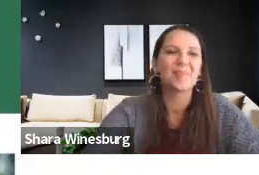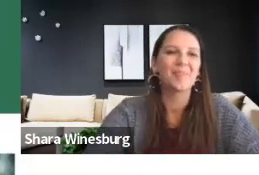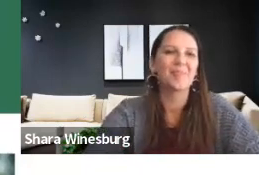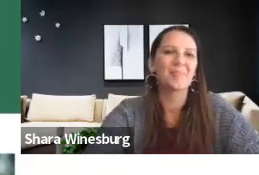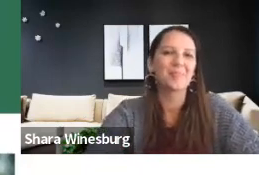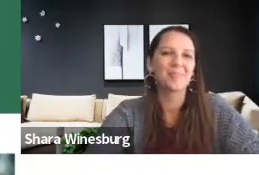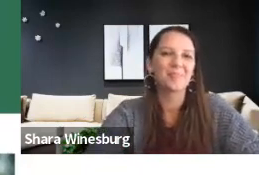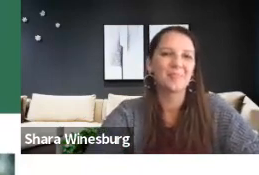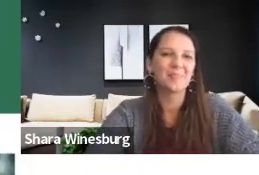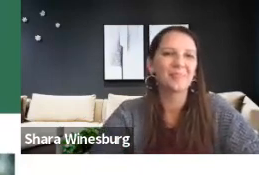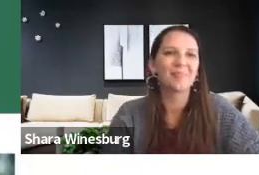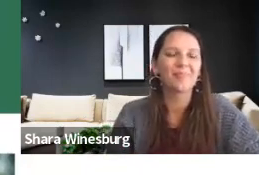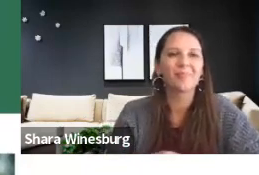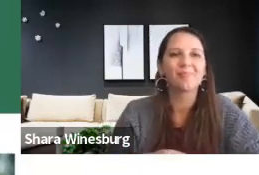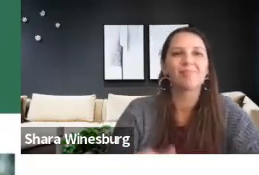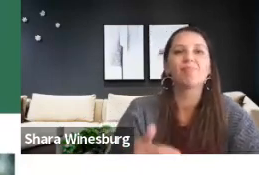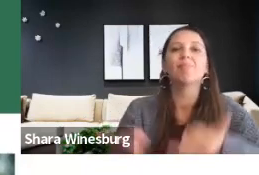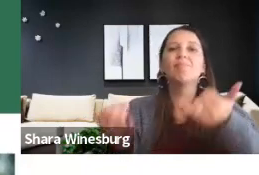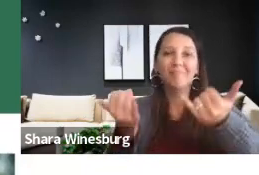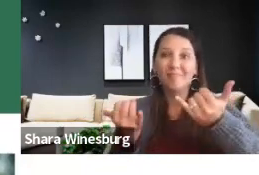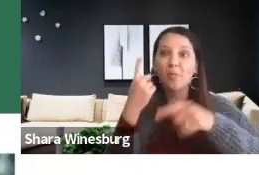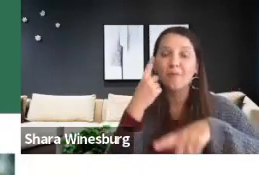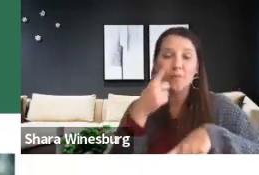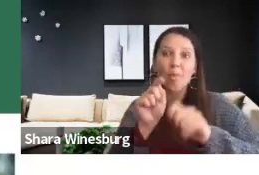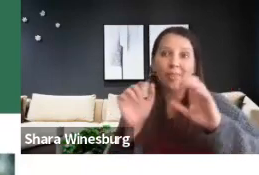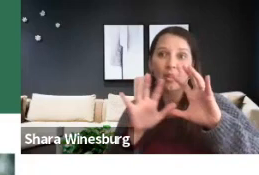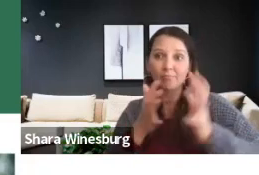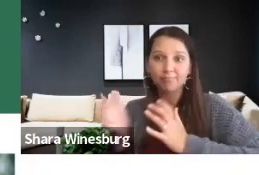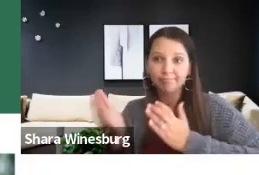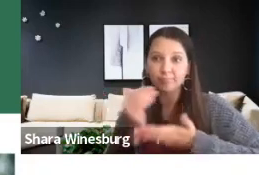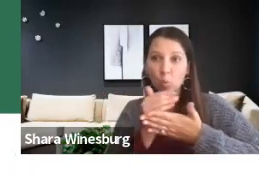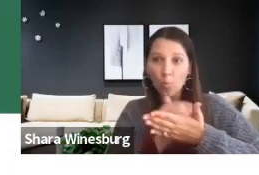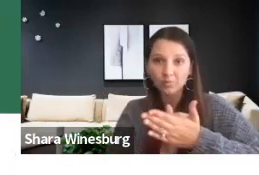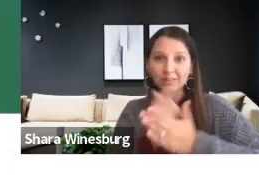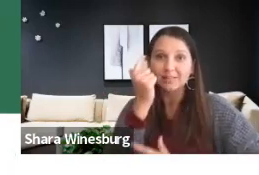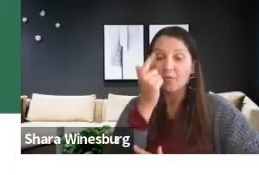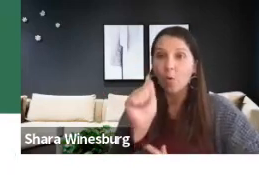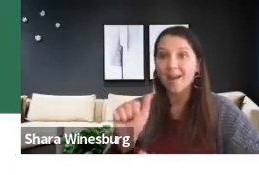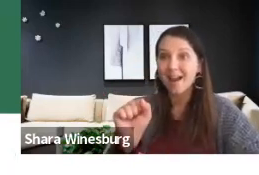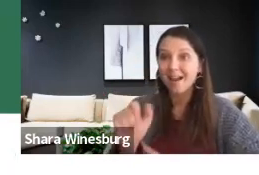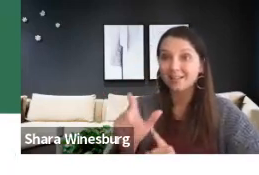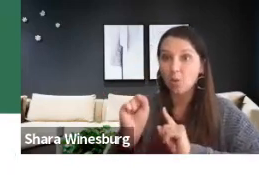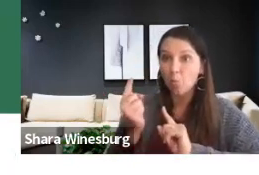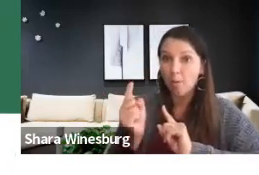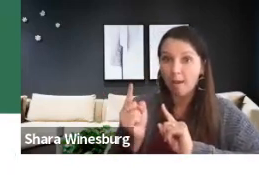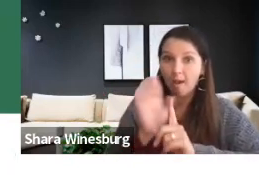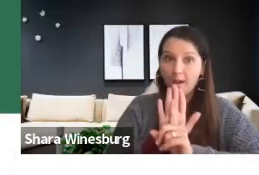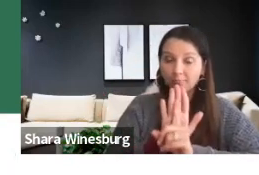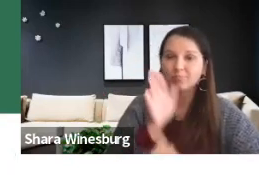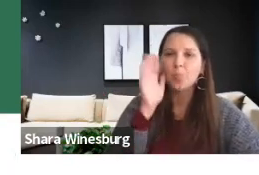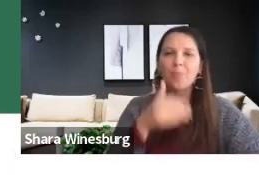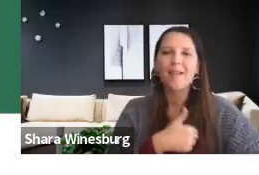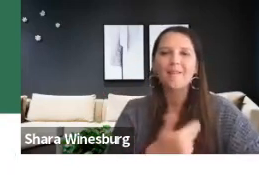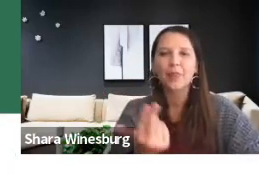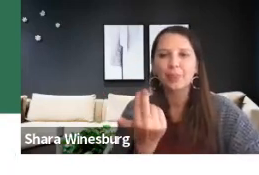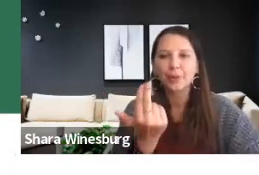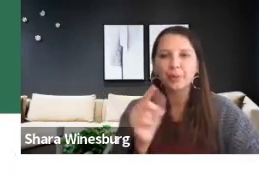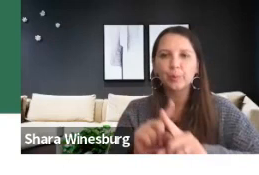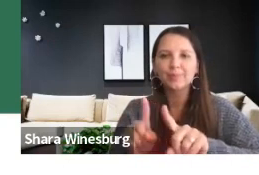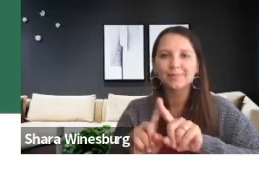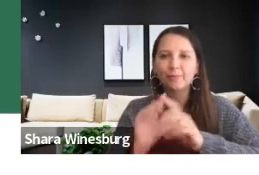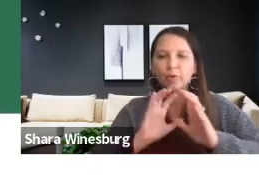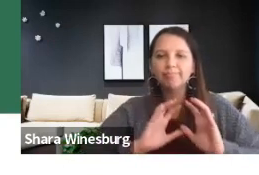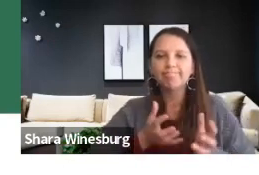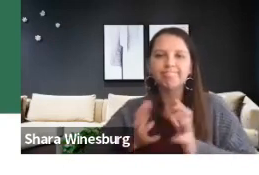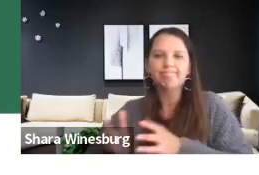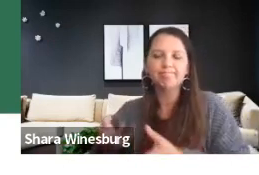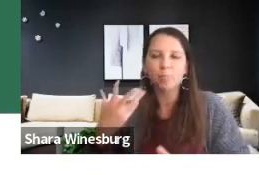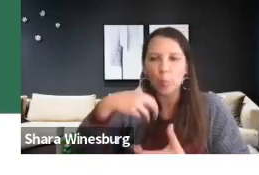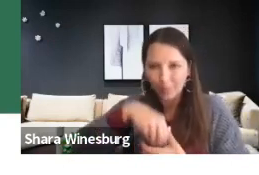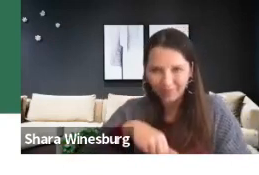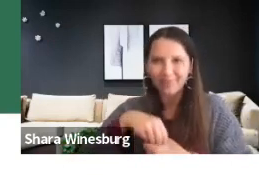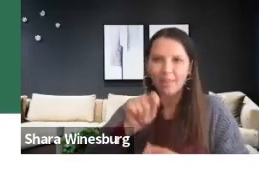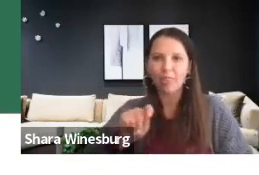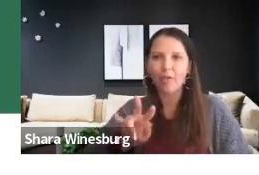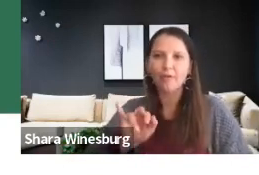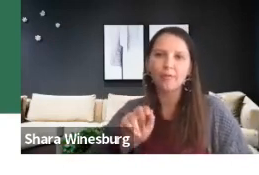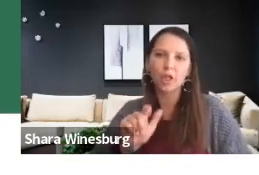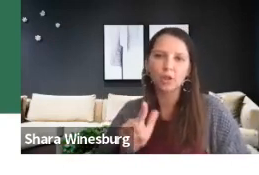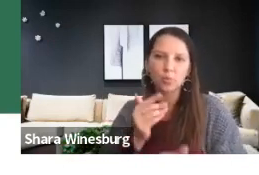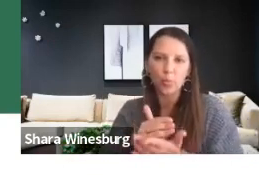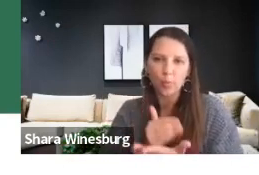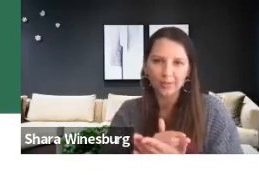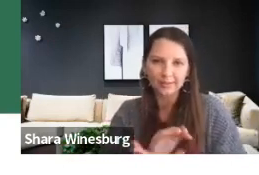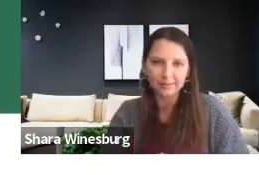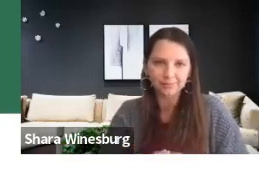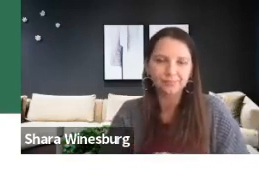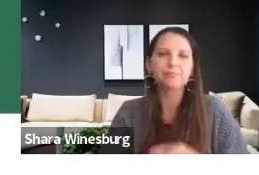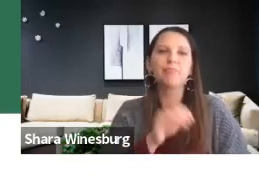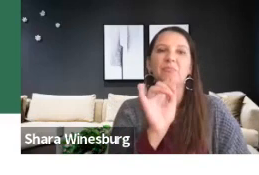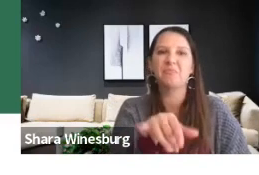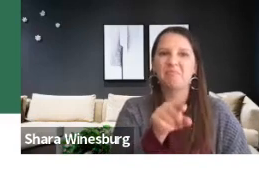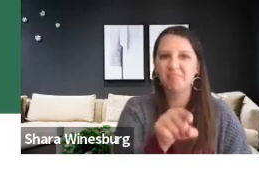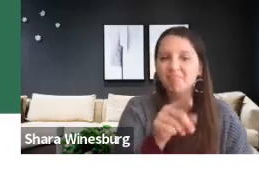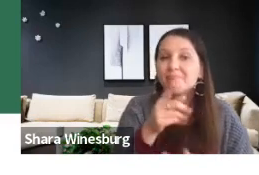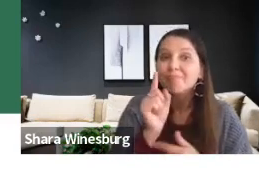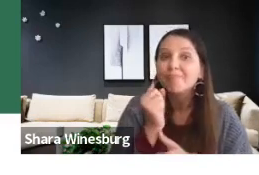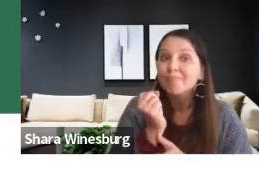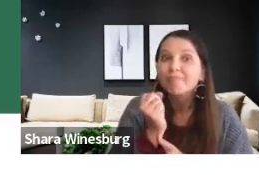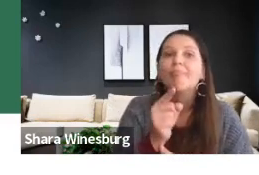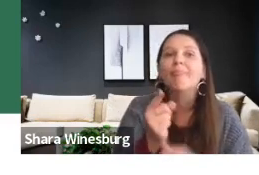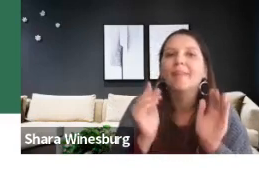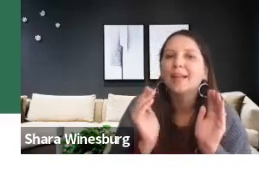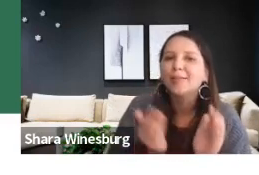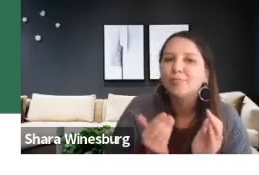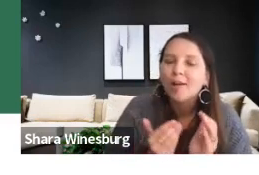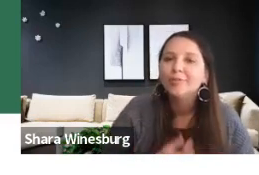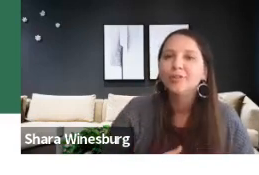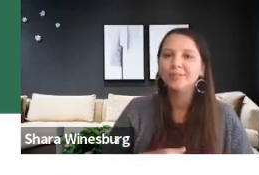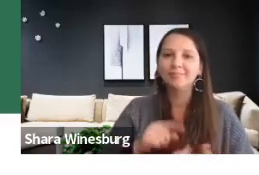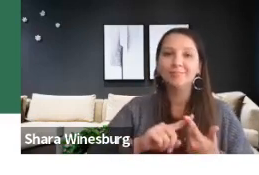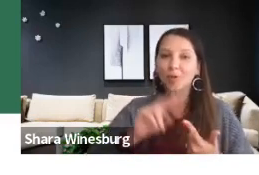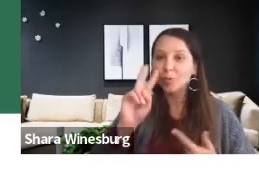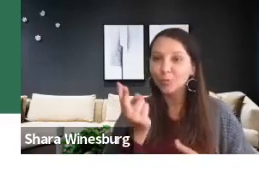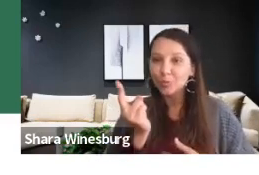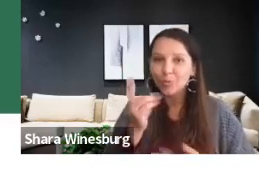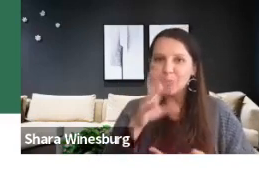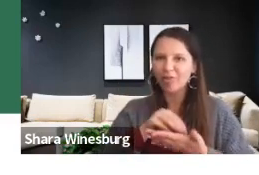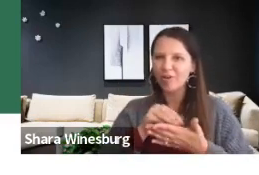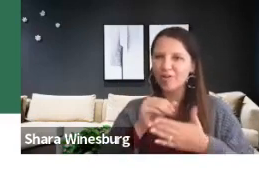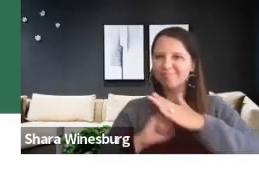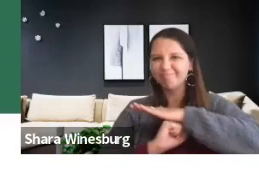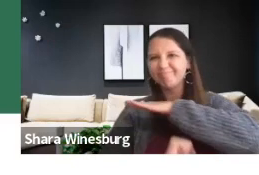p.m. PST. For the ASL1 course, it includes 13 modules within that virtual course. Module one covers